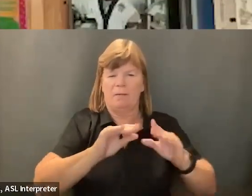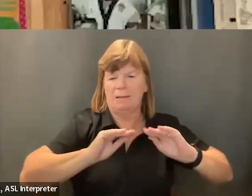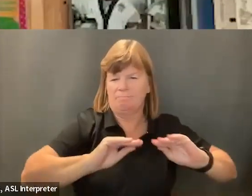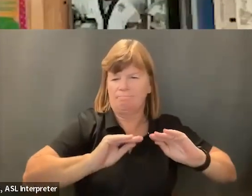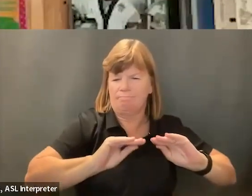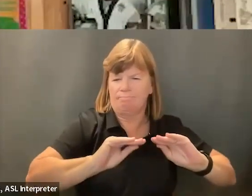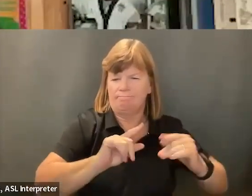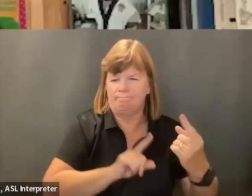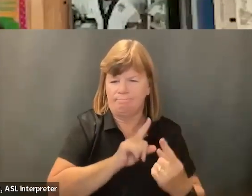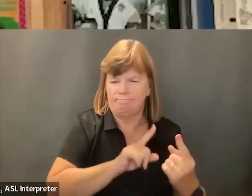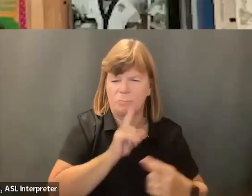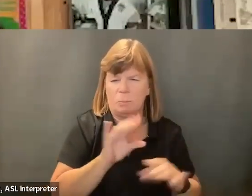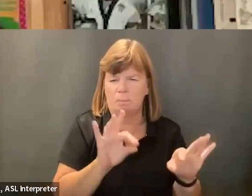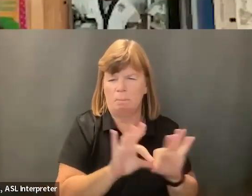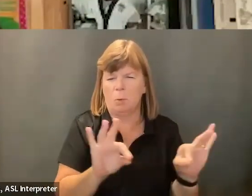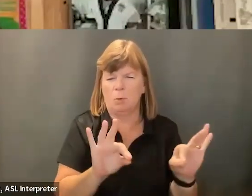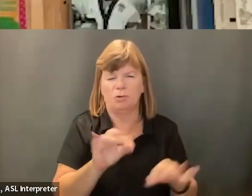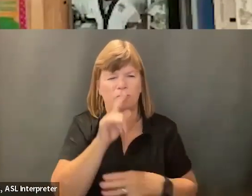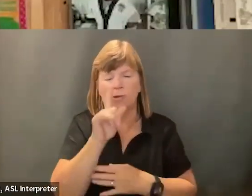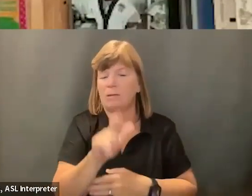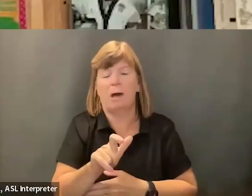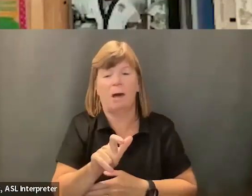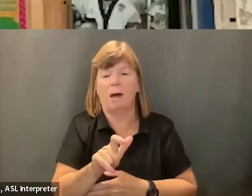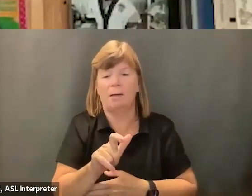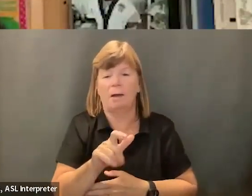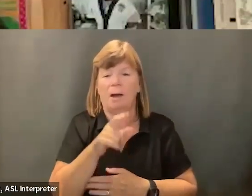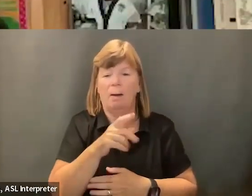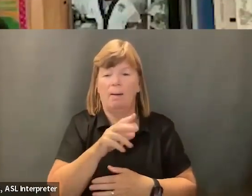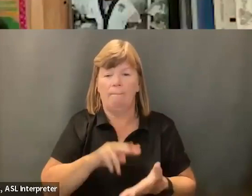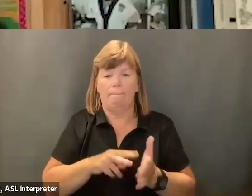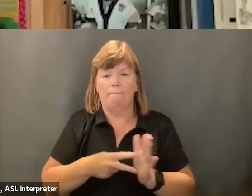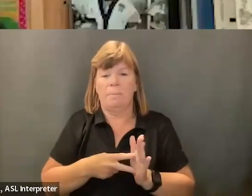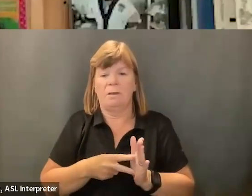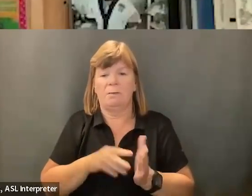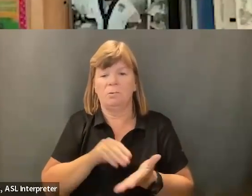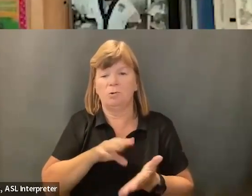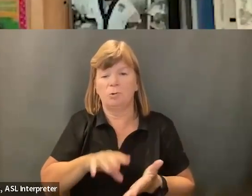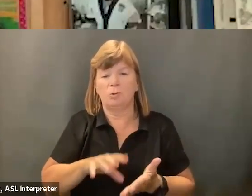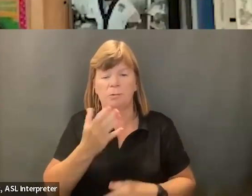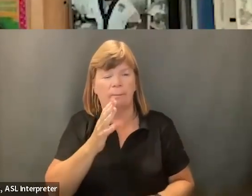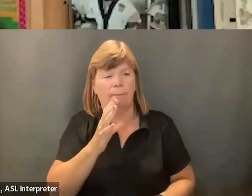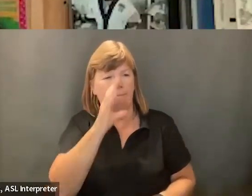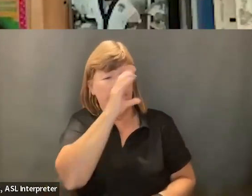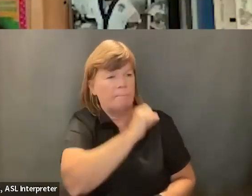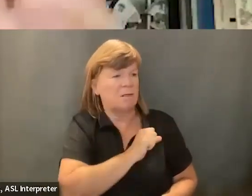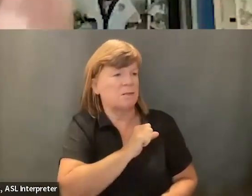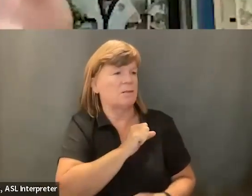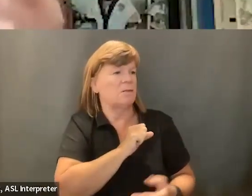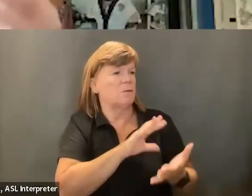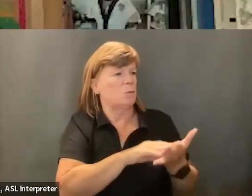important because it should not be at the expense of content or of learning other aspects that will